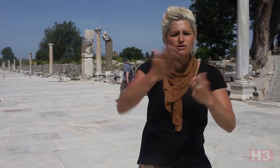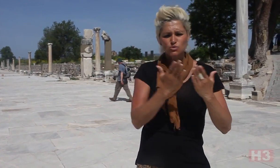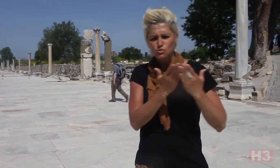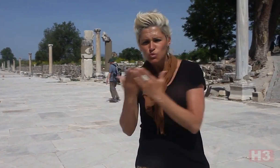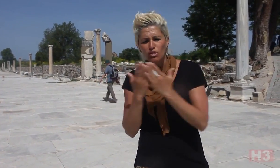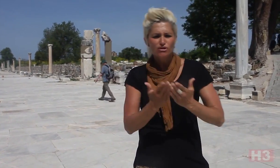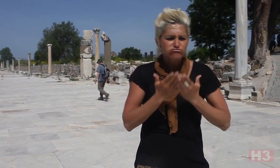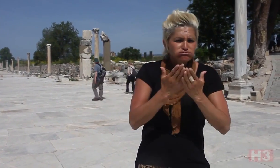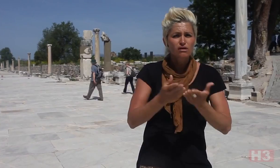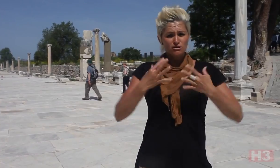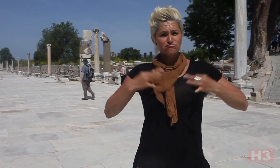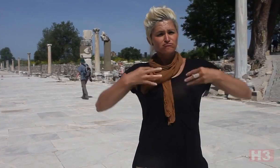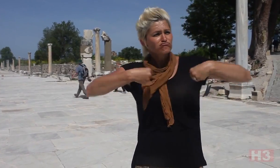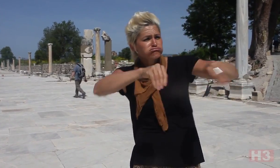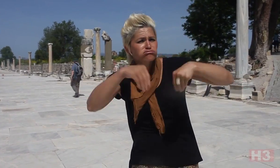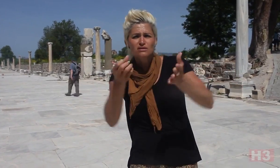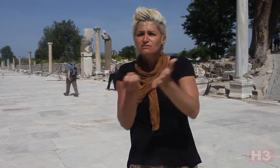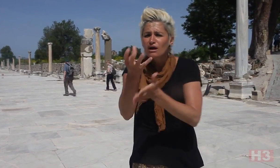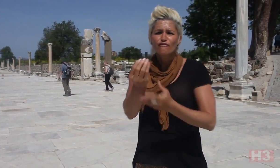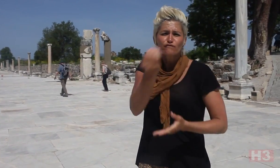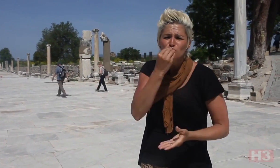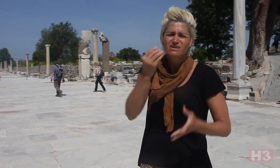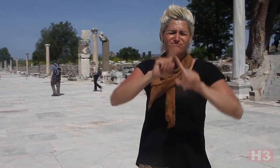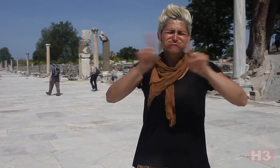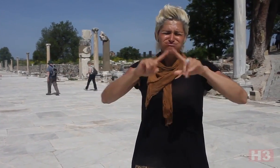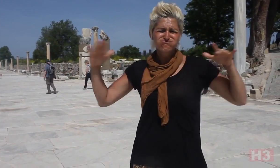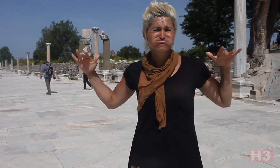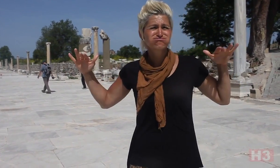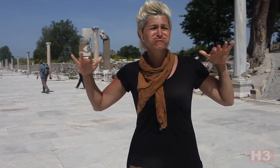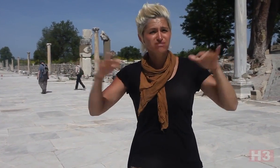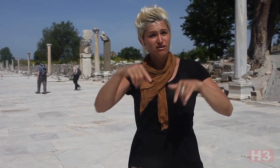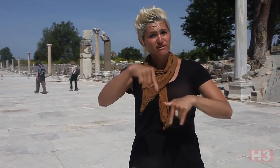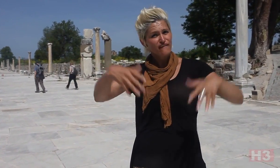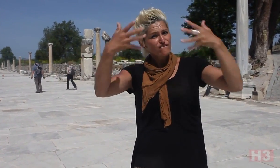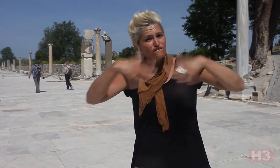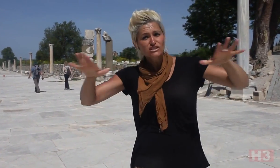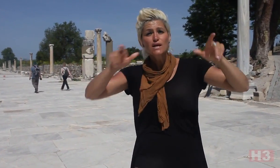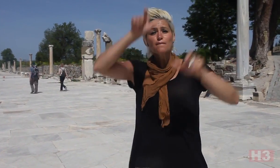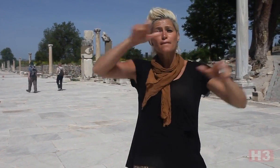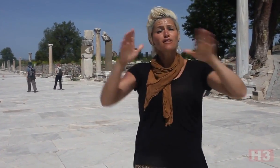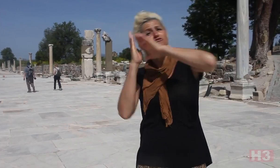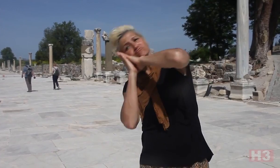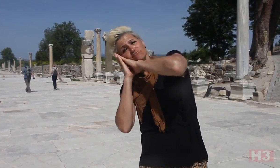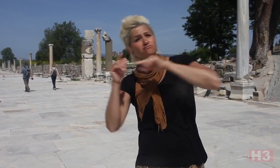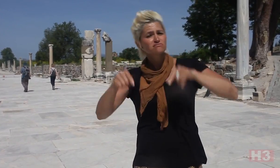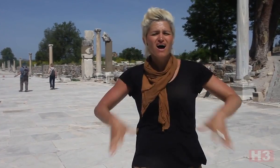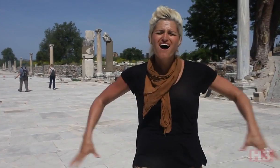theater, schools and markets including sites for storytelling and eating and for many other subjects. Many people took part in the development.